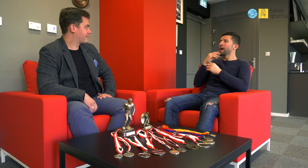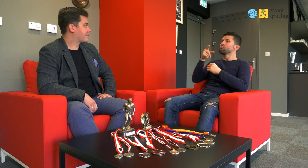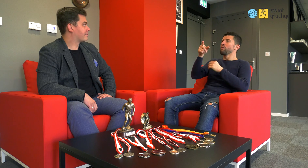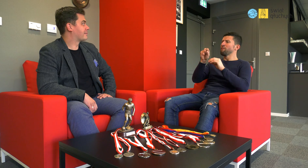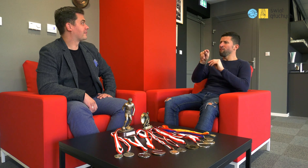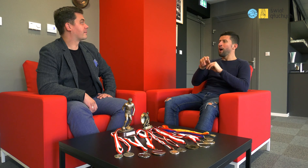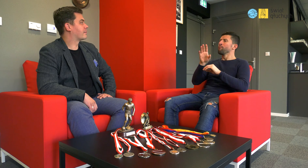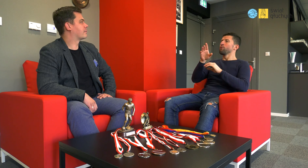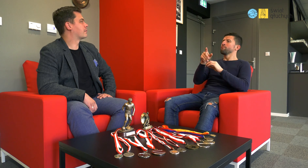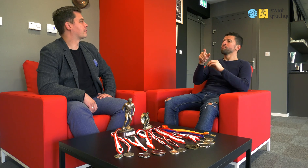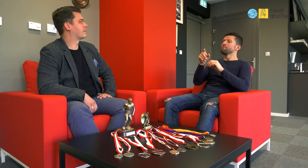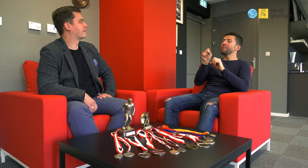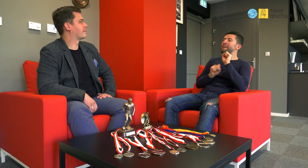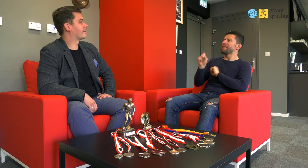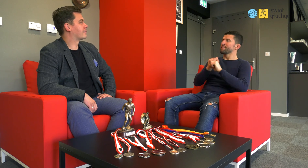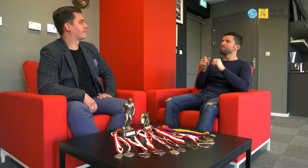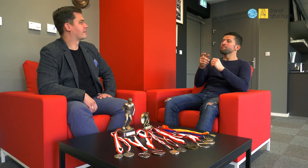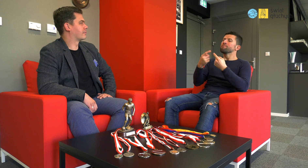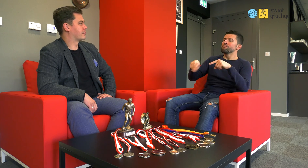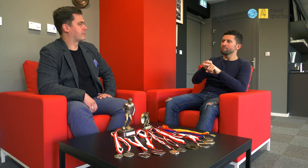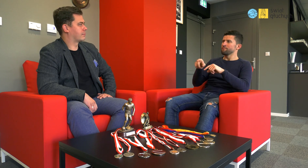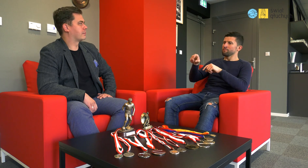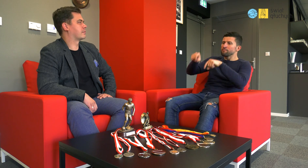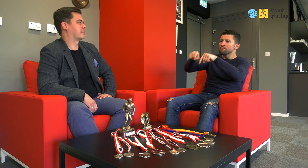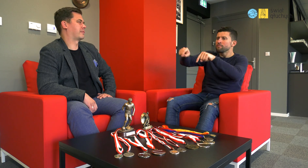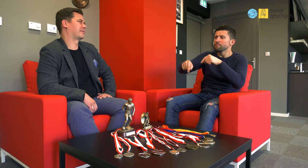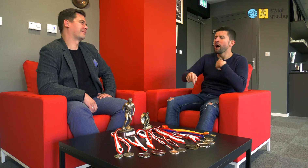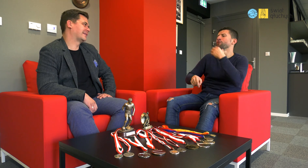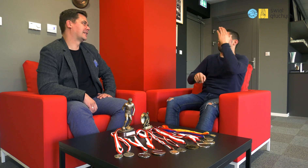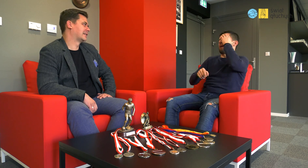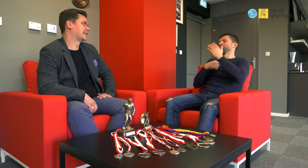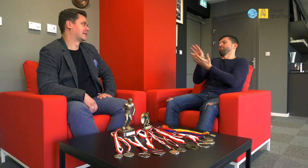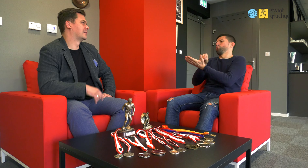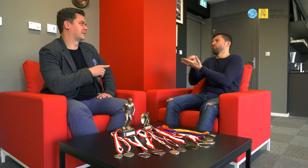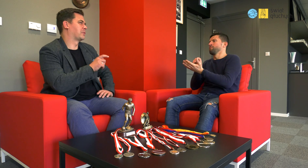He spoke, then in training he performed the steps and I imitated him.